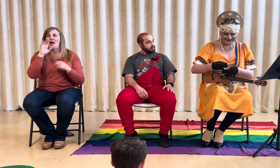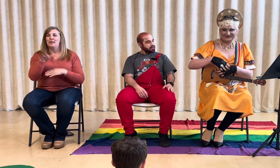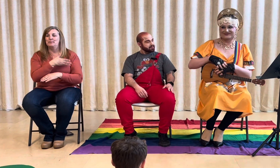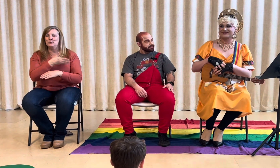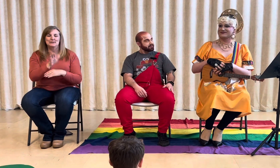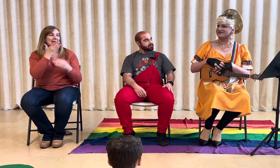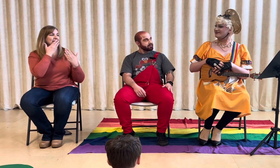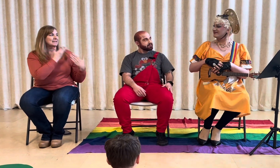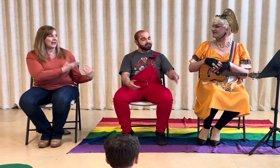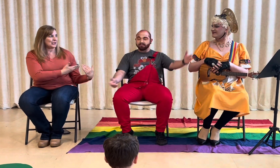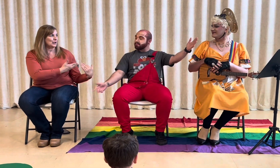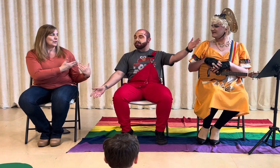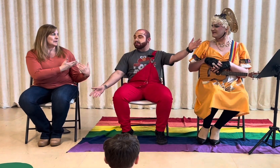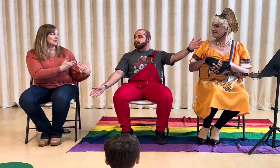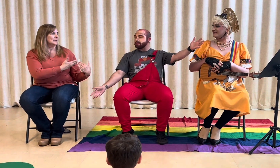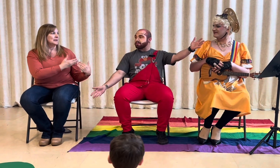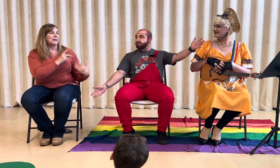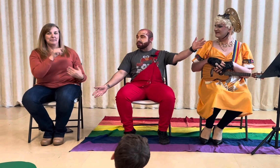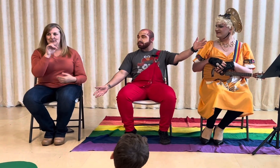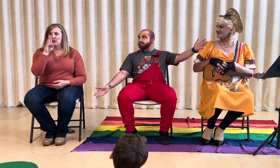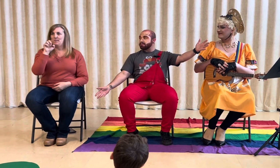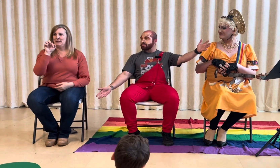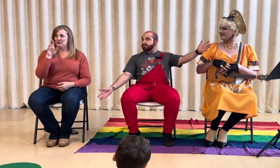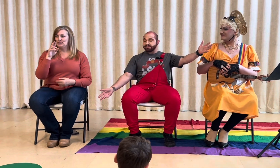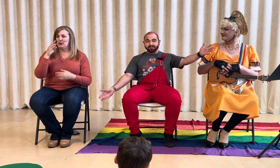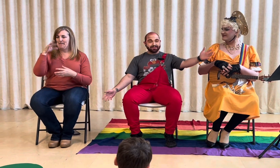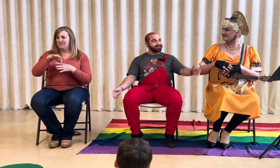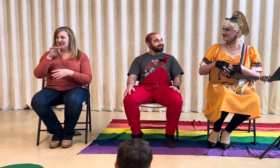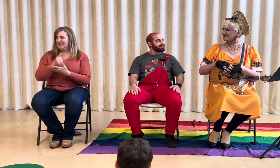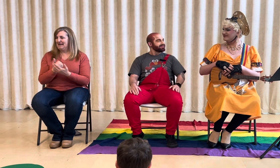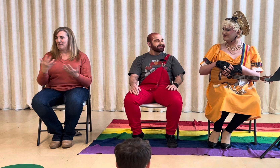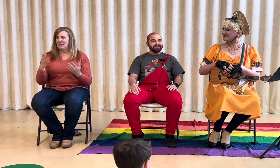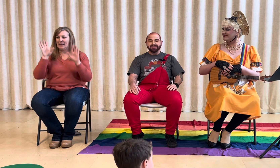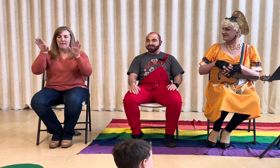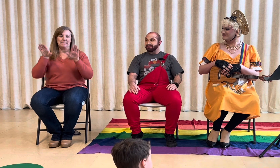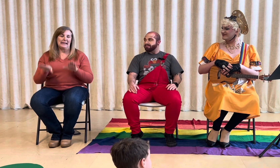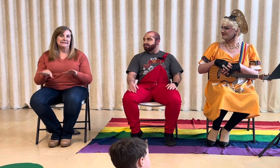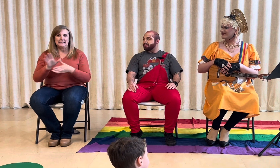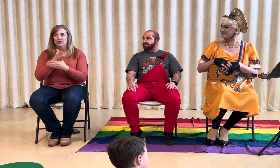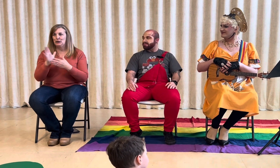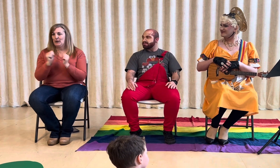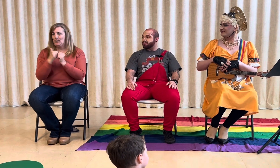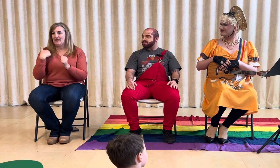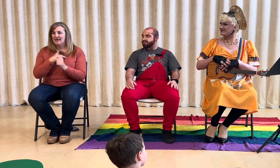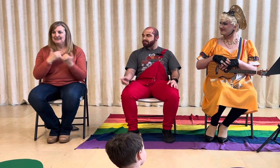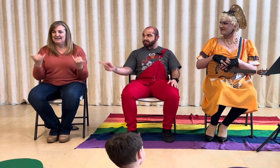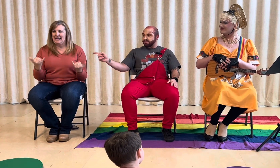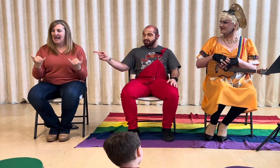Buster, for picking everything and just being amazing and sharing with us today. Miss Kim